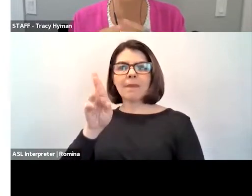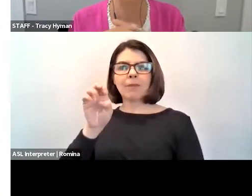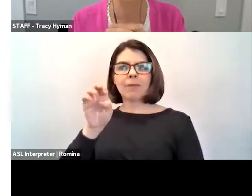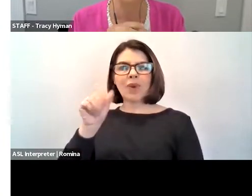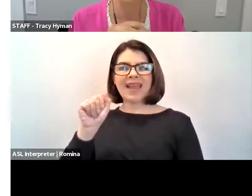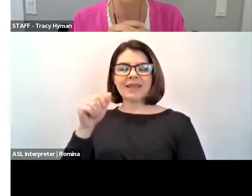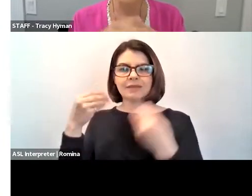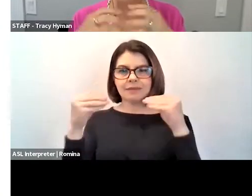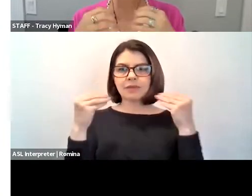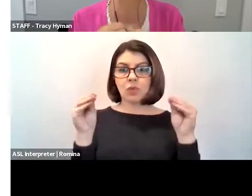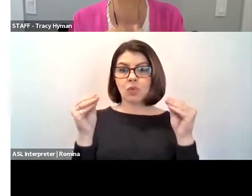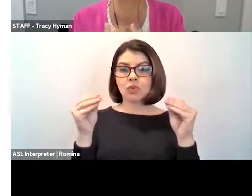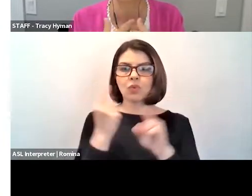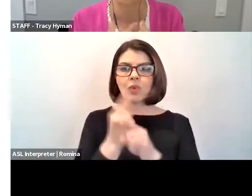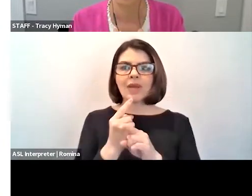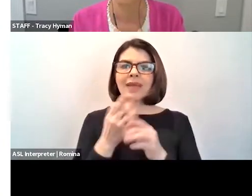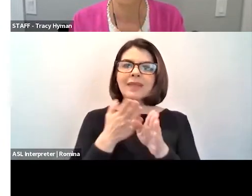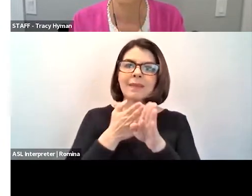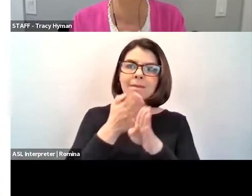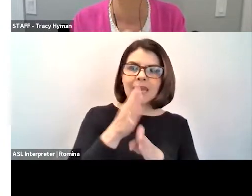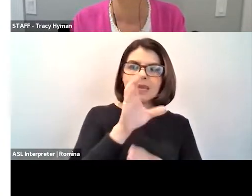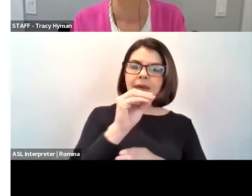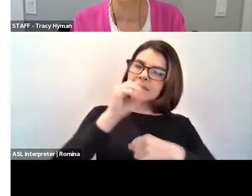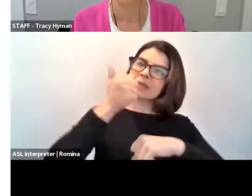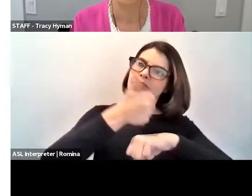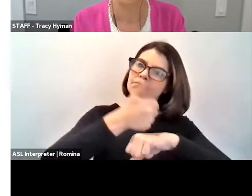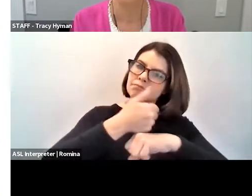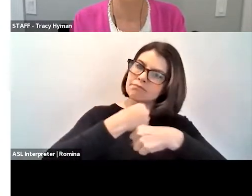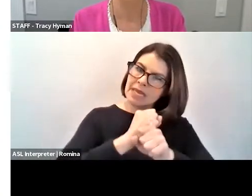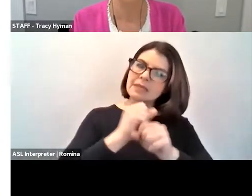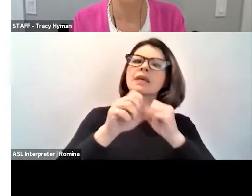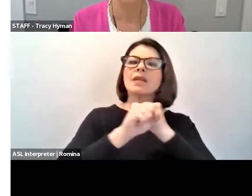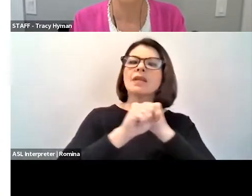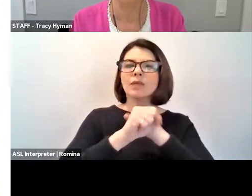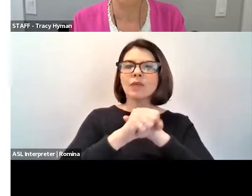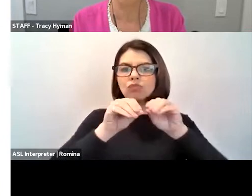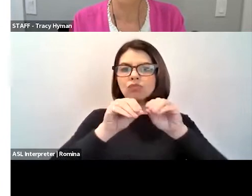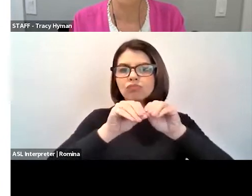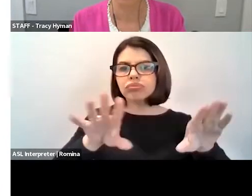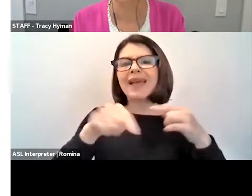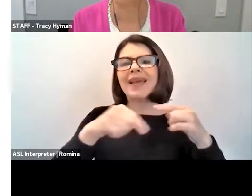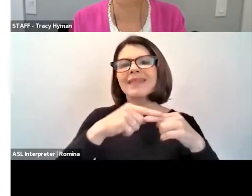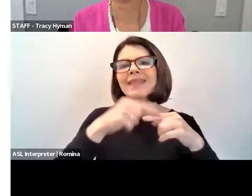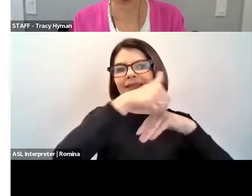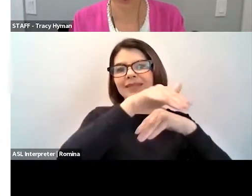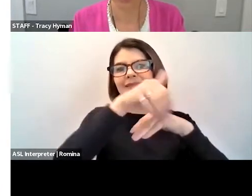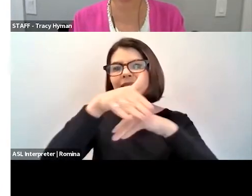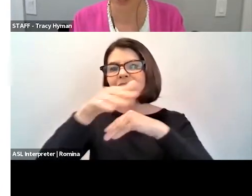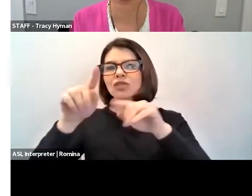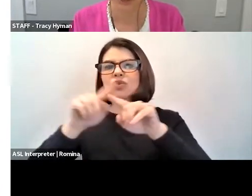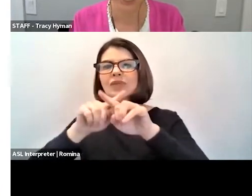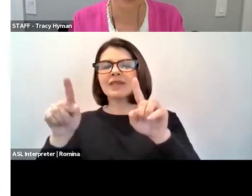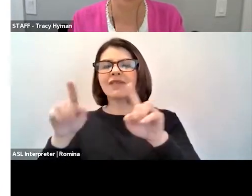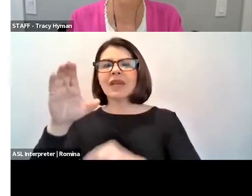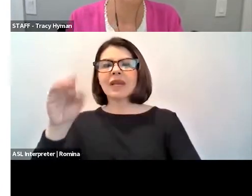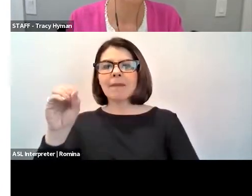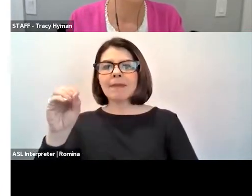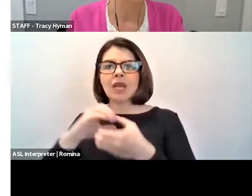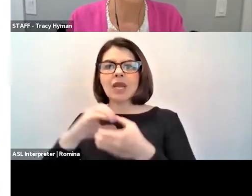and the parent company creates the commercial and then delivers it to the various company owned stores around the country.